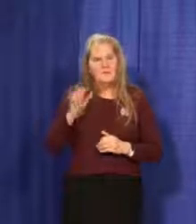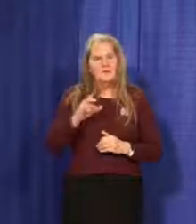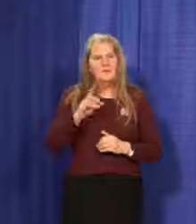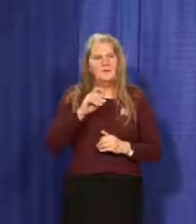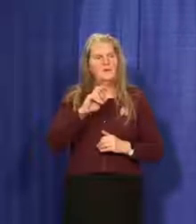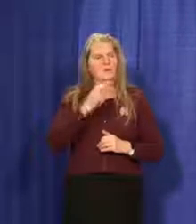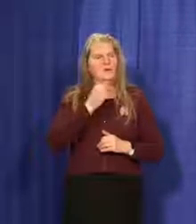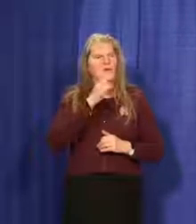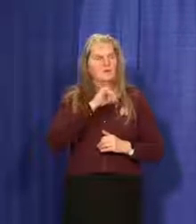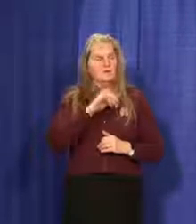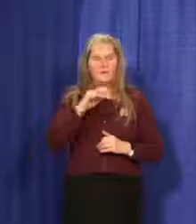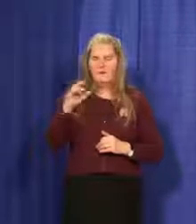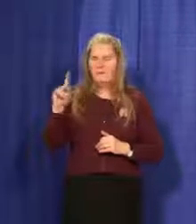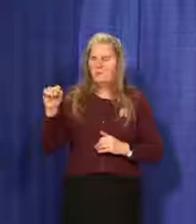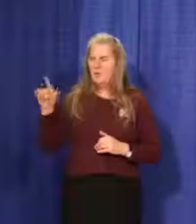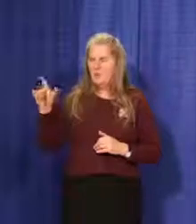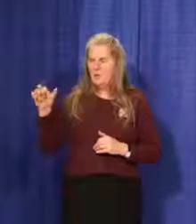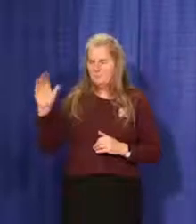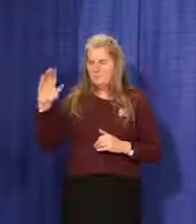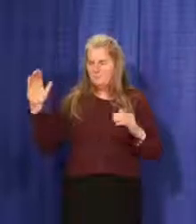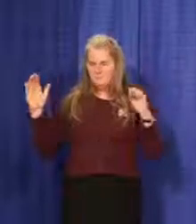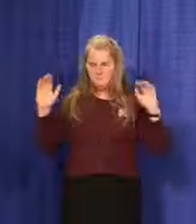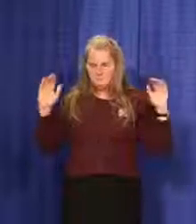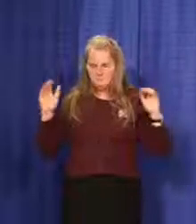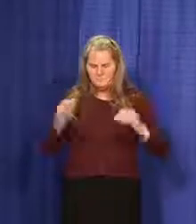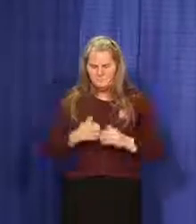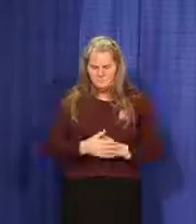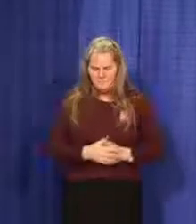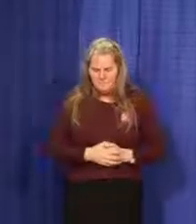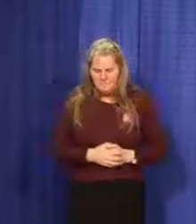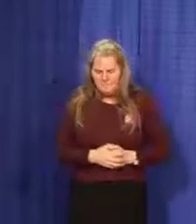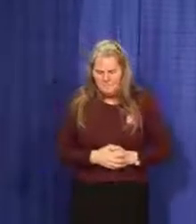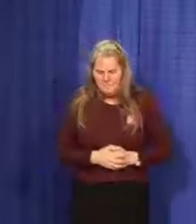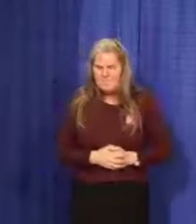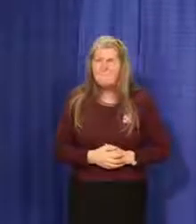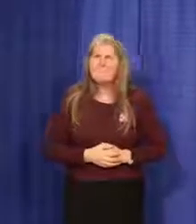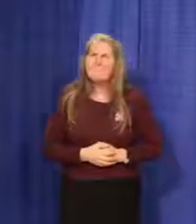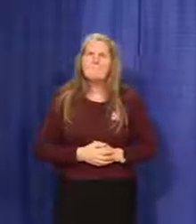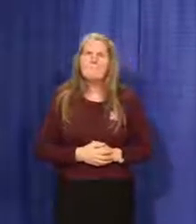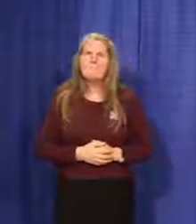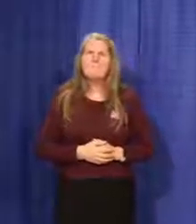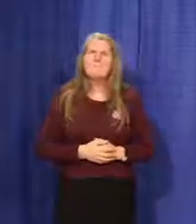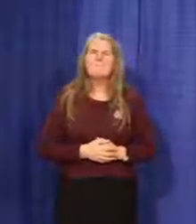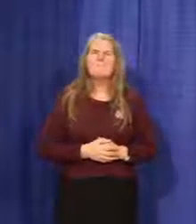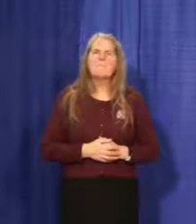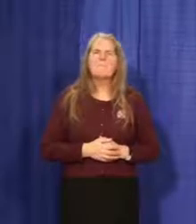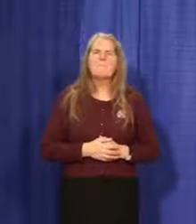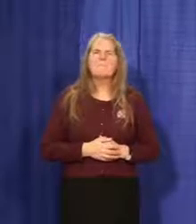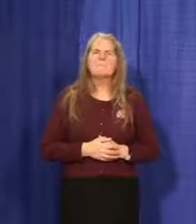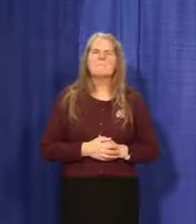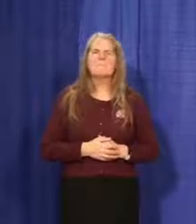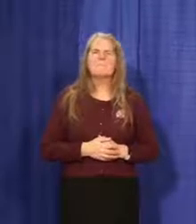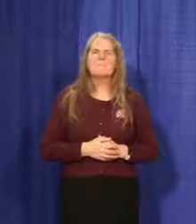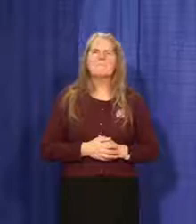Reporter: hi Dr Hanley and premier. I wanted to follow-up-- I just realized I was on speaker.